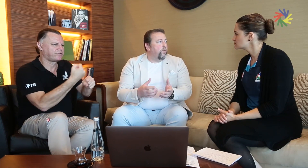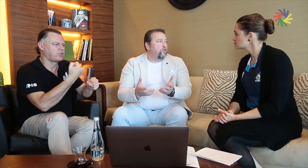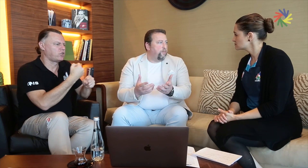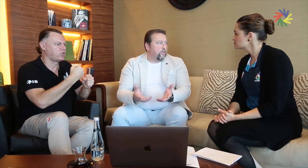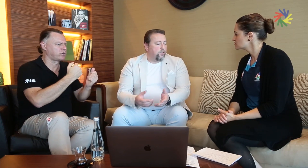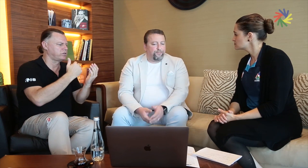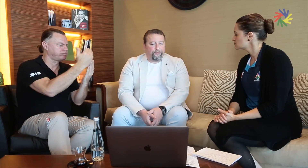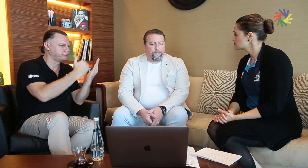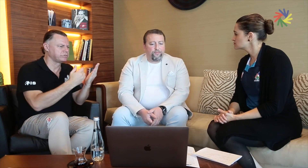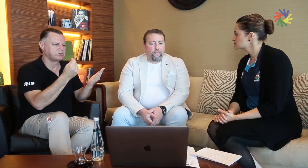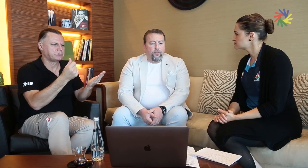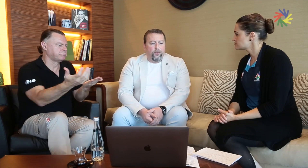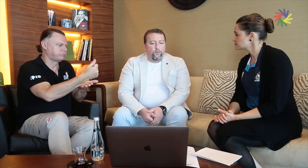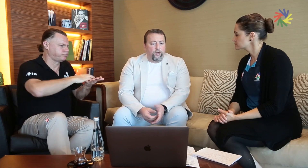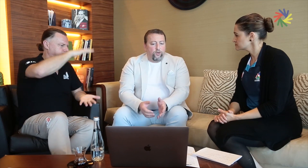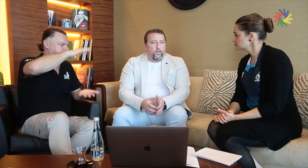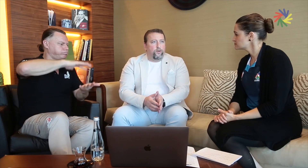It offers end to end solution to games: